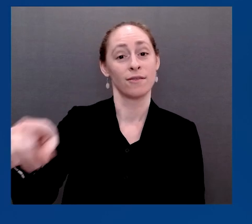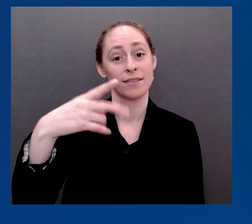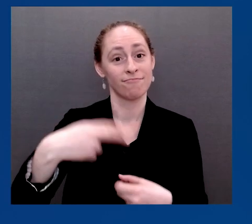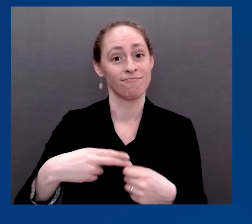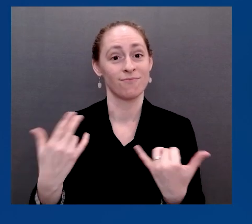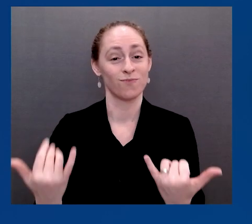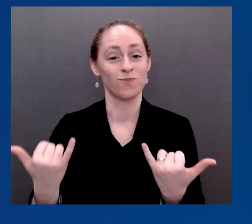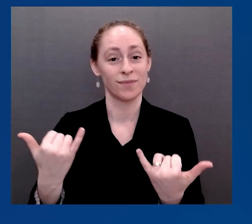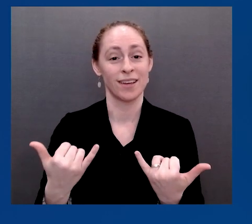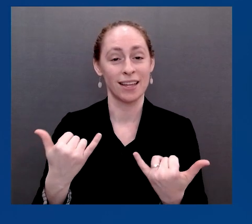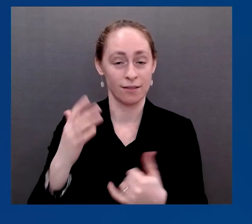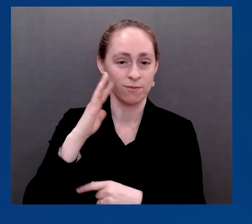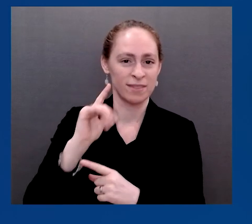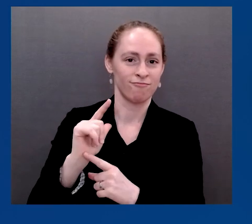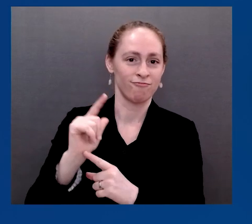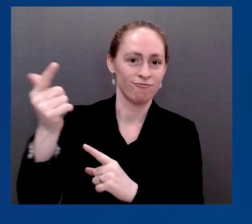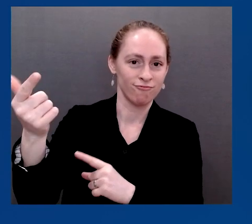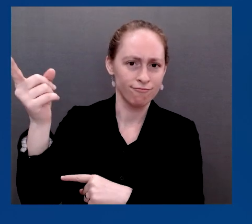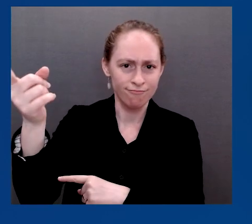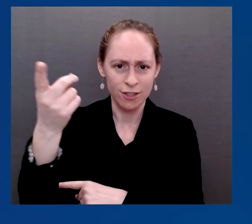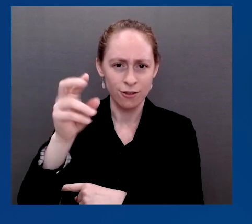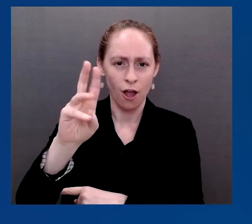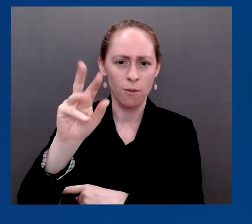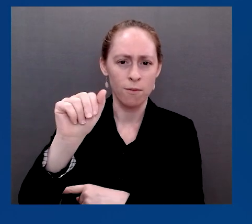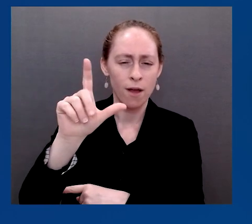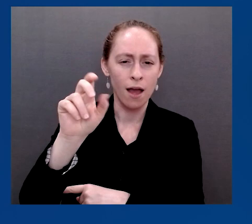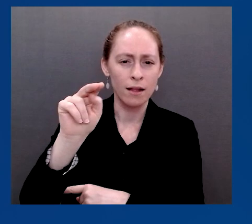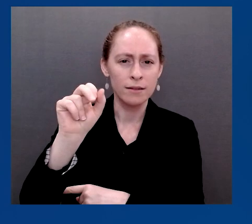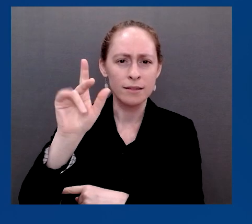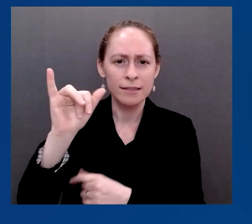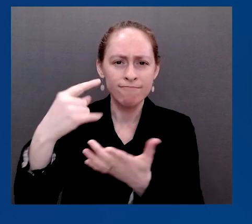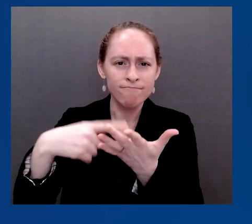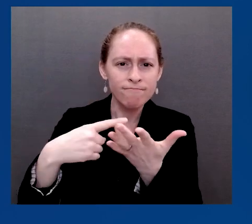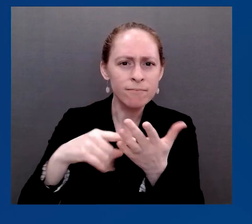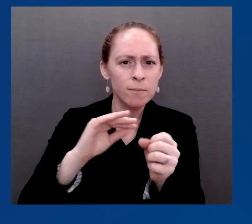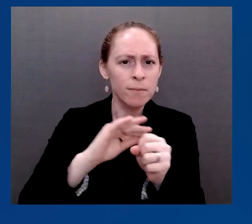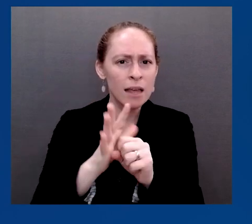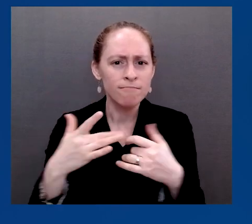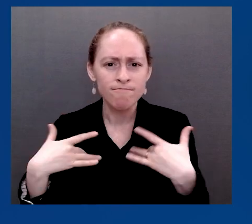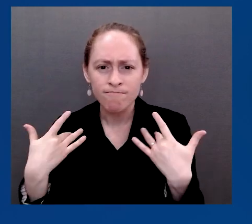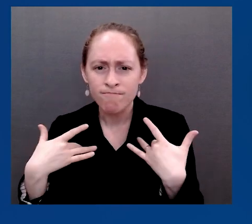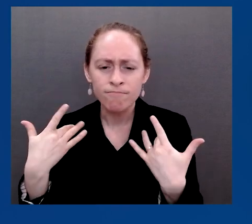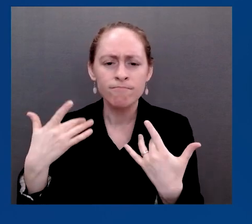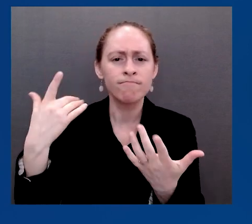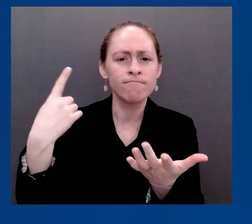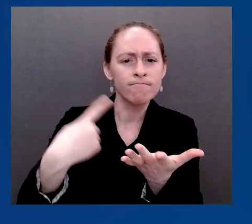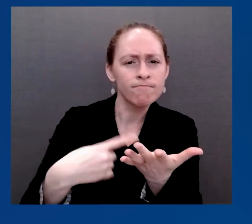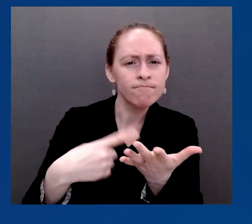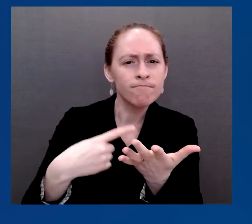and CDC's COVID-19 surveillance efforts. Dr. Walensky. Dr. Walensky: Good morning. Thanks, Jeff.